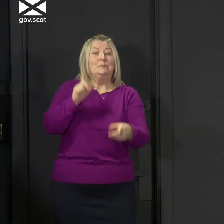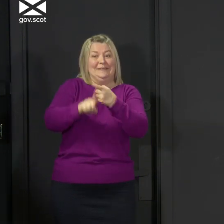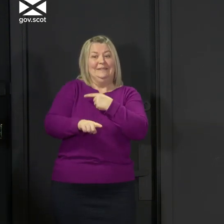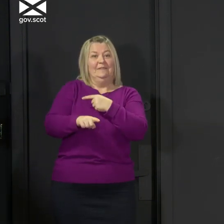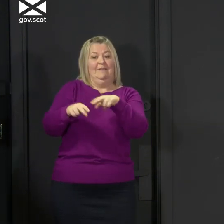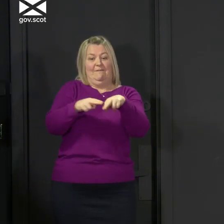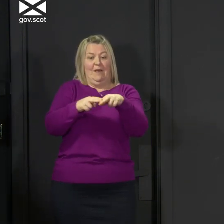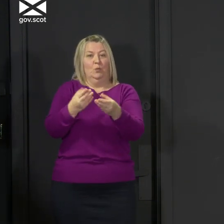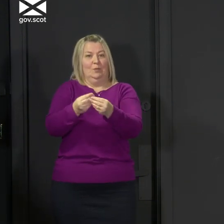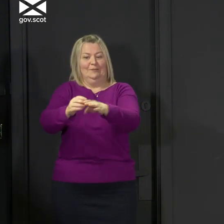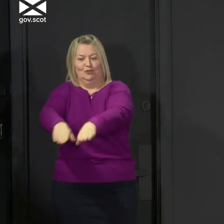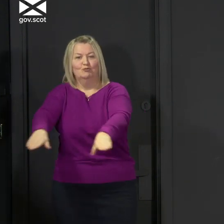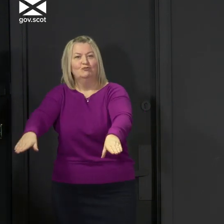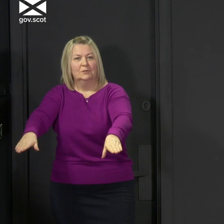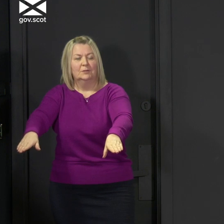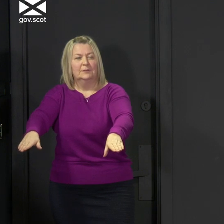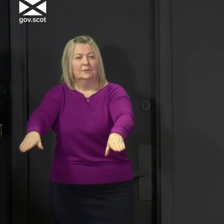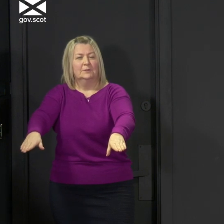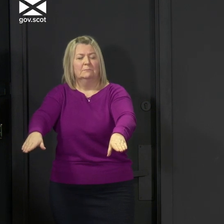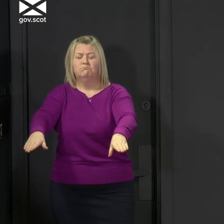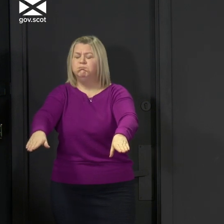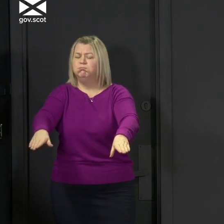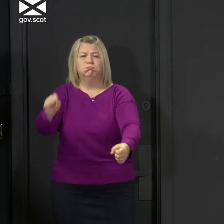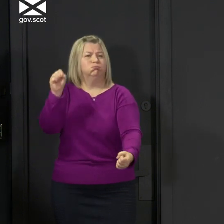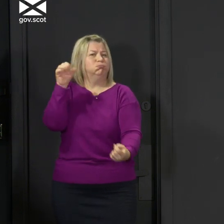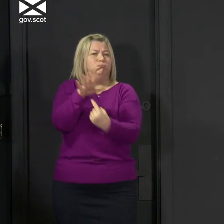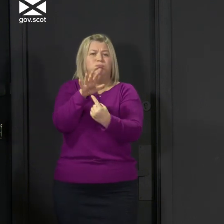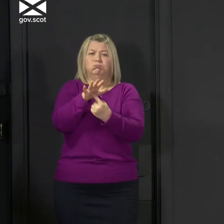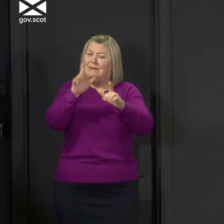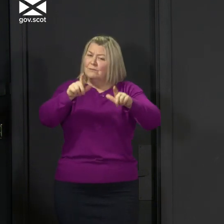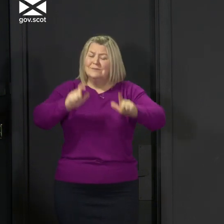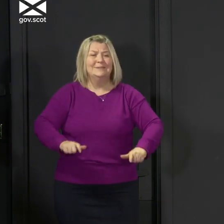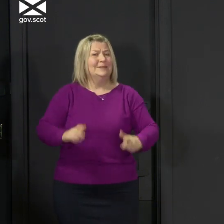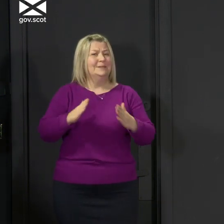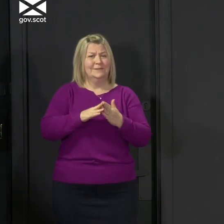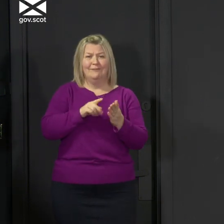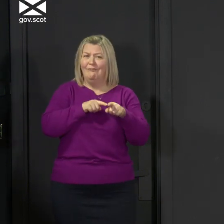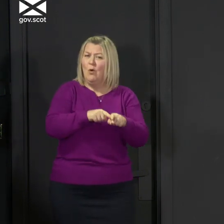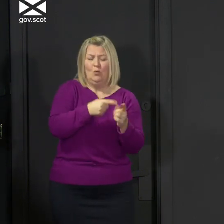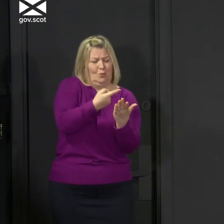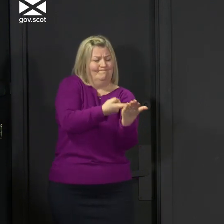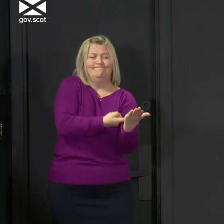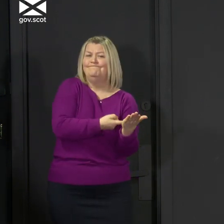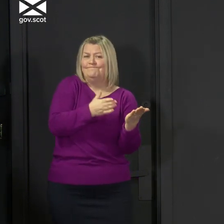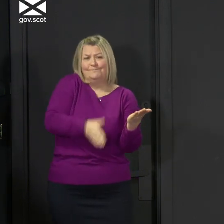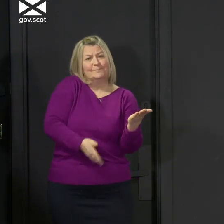But they continue to be crucial. Doing the right thing, and staying home, is the way